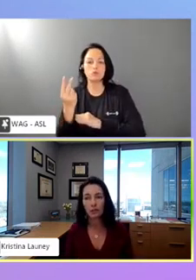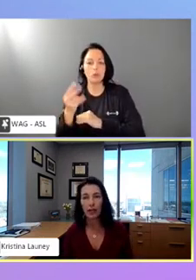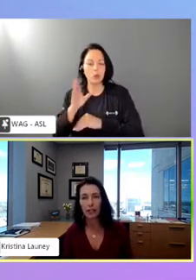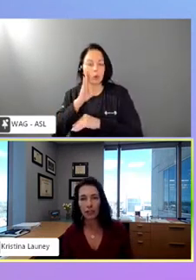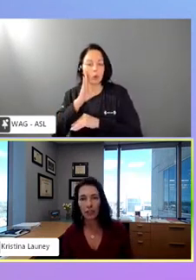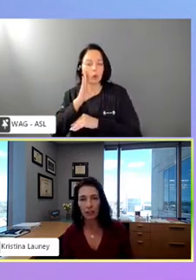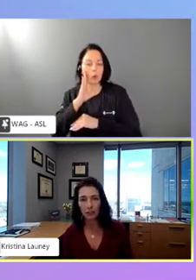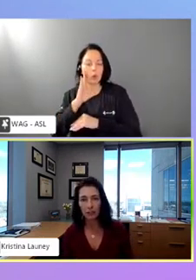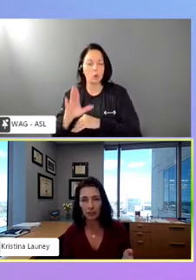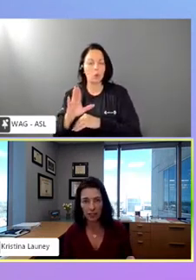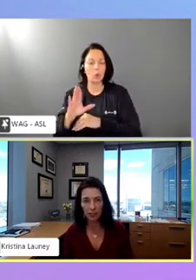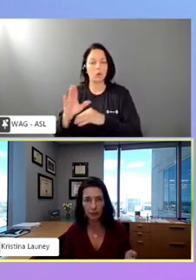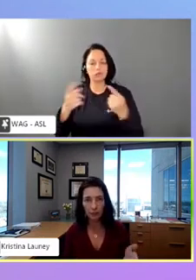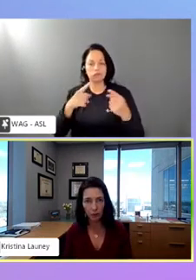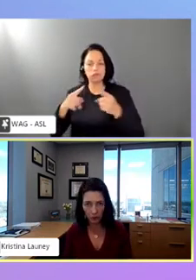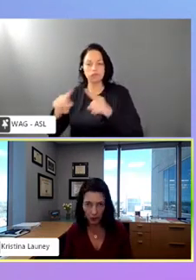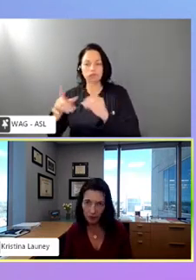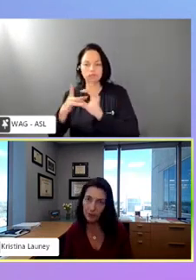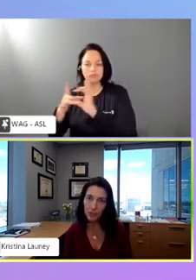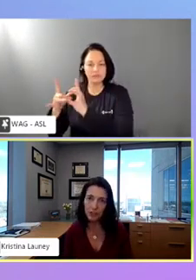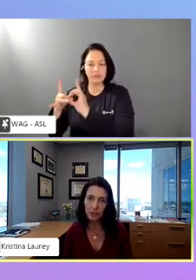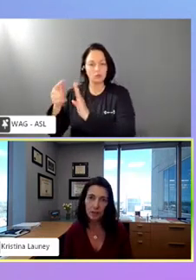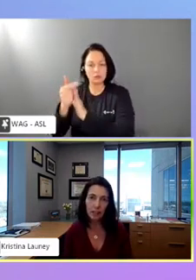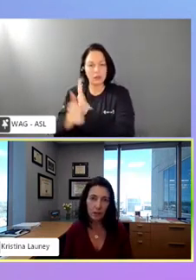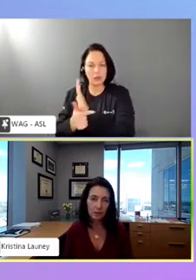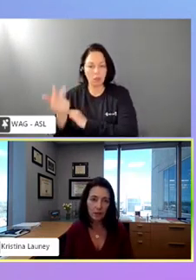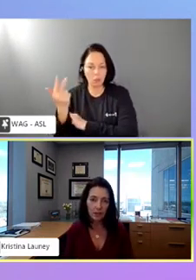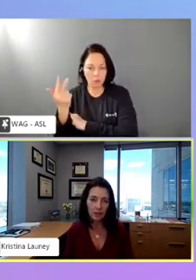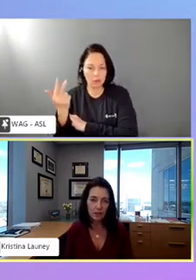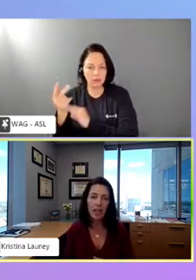businesses. What is this very much expected with respect to